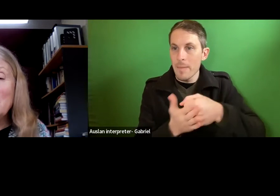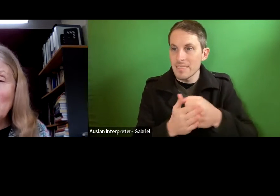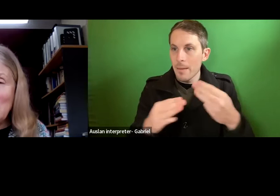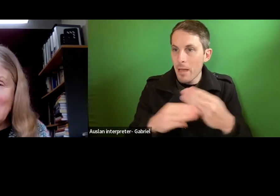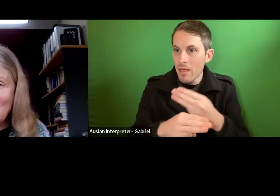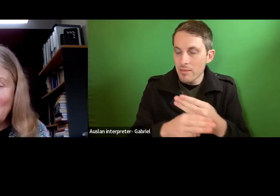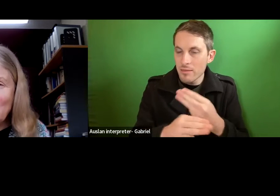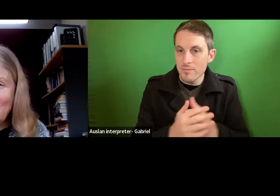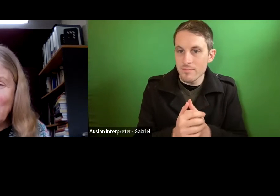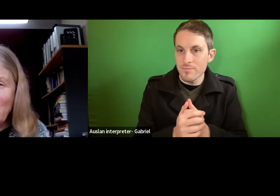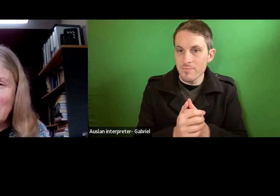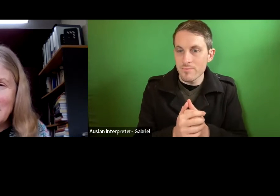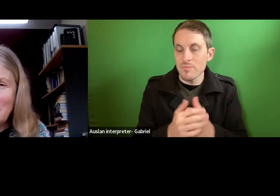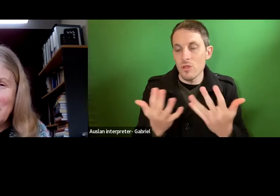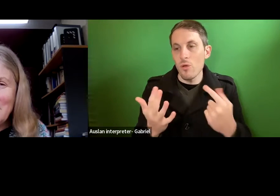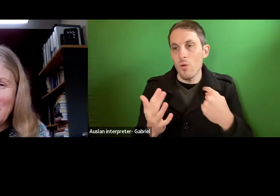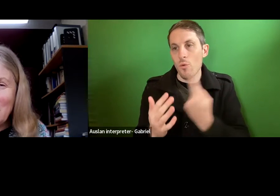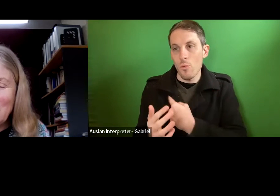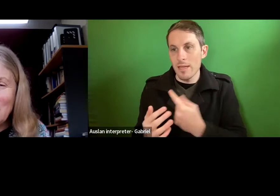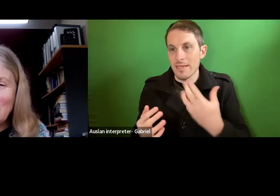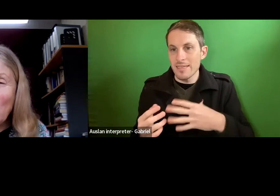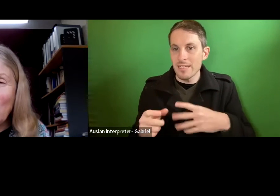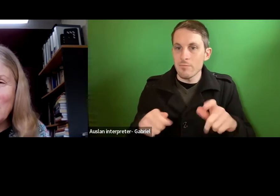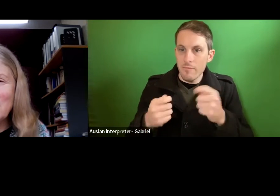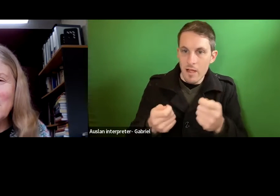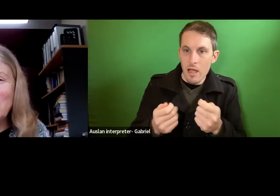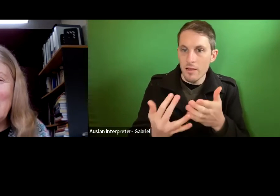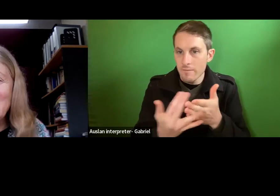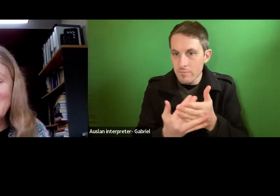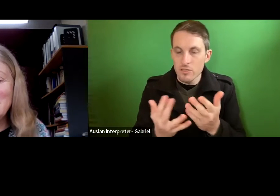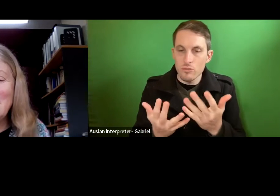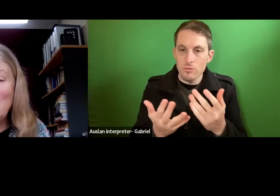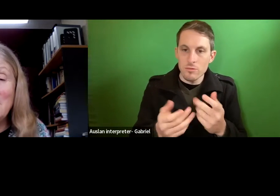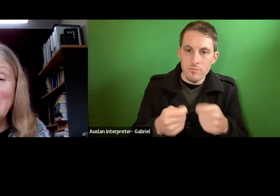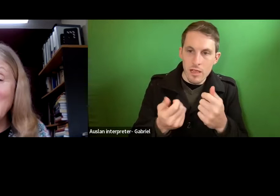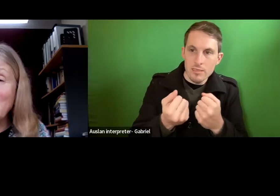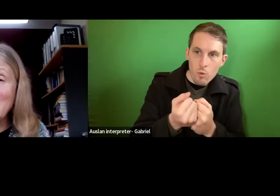but we need to provide some intervention and support to check to see whether they had just